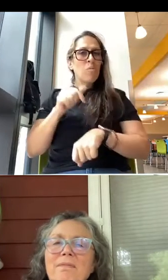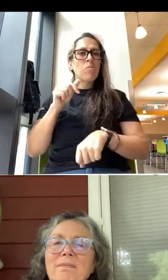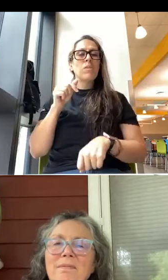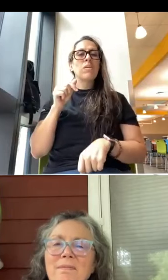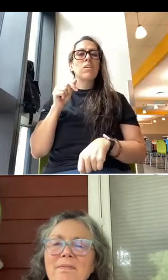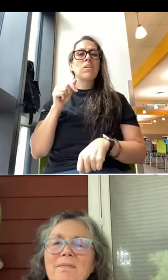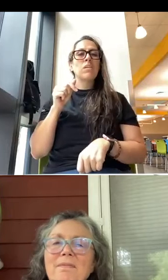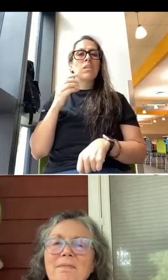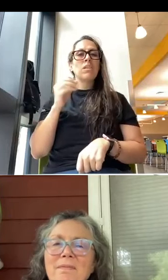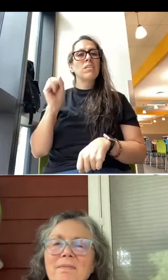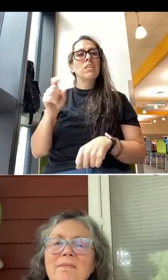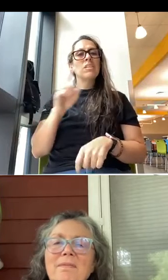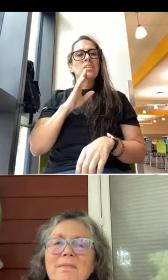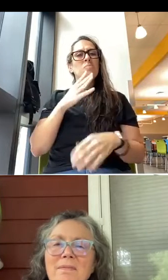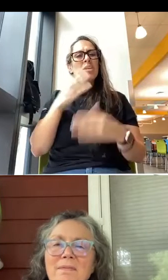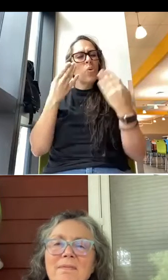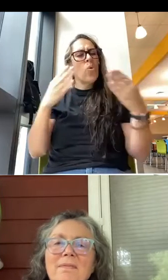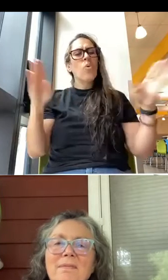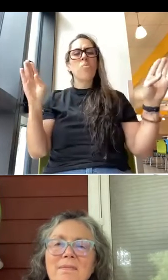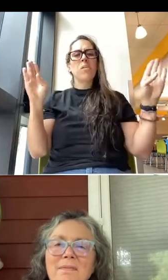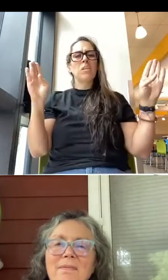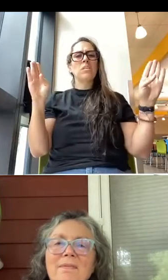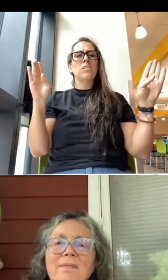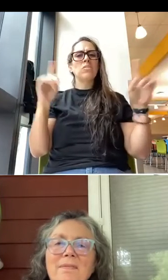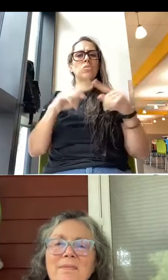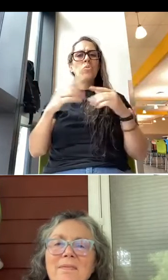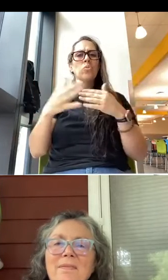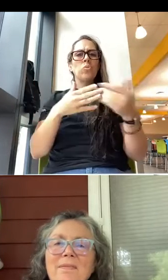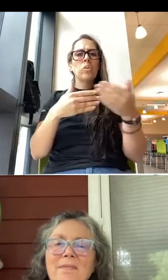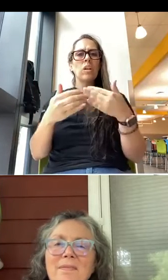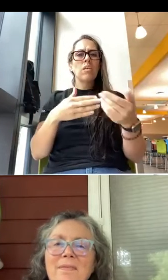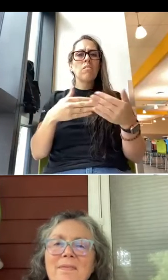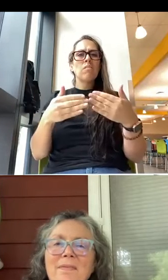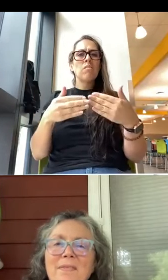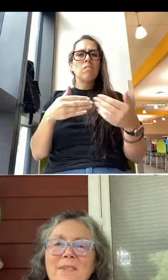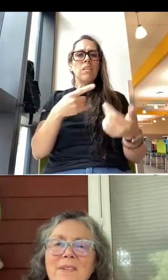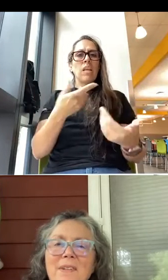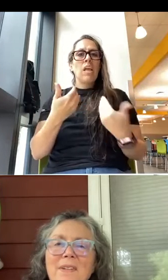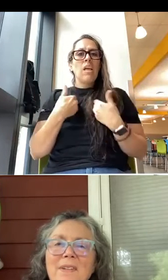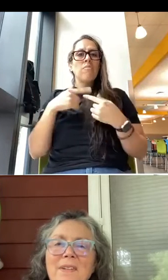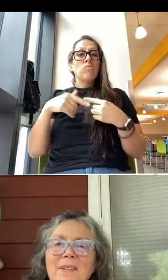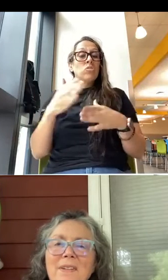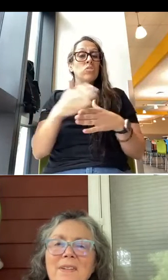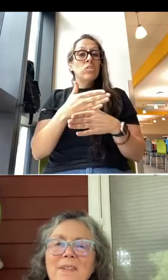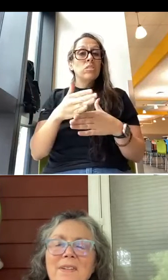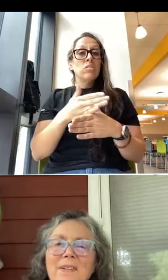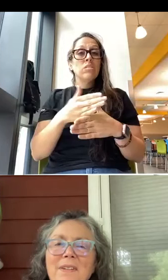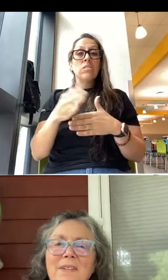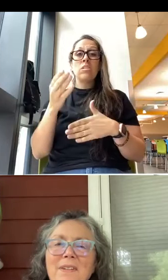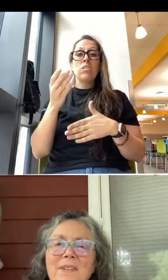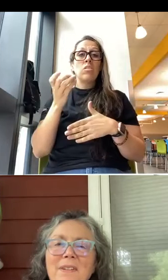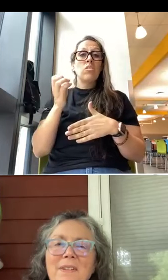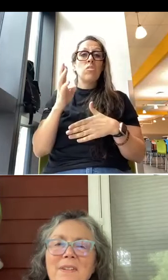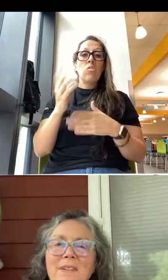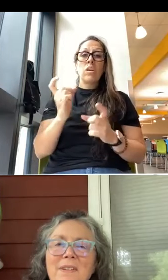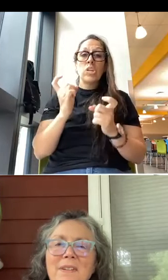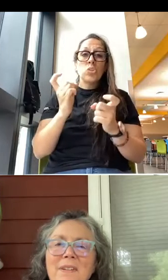yeah, just be open to whatever they might have to share or contribute, and yeah, just trying